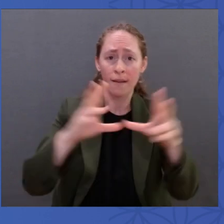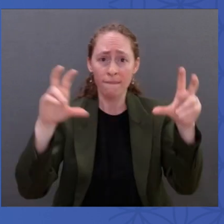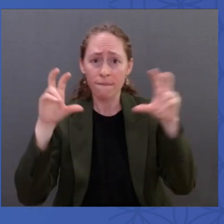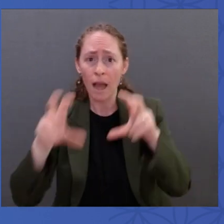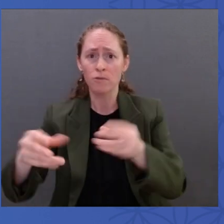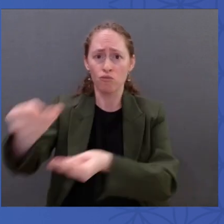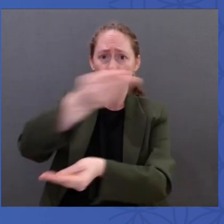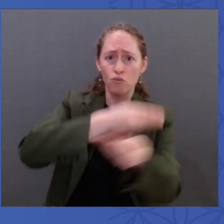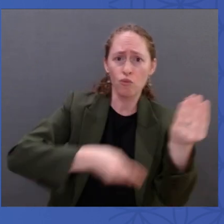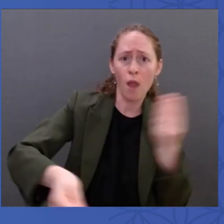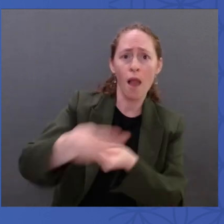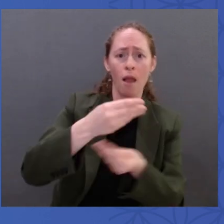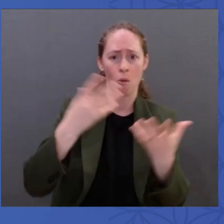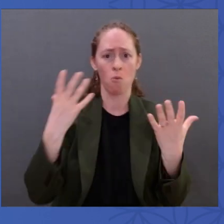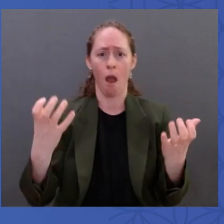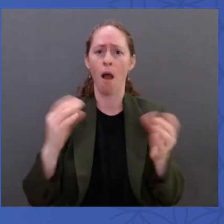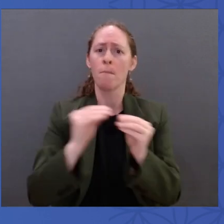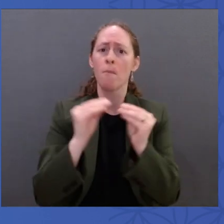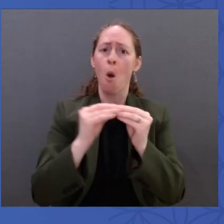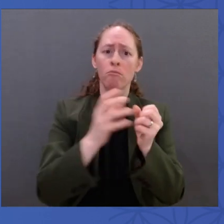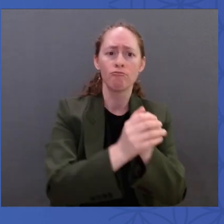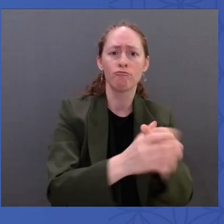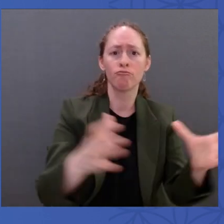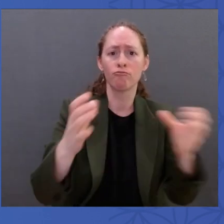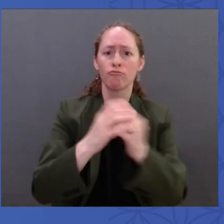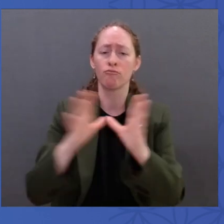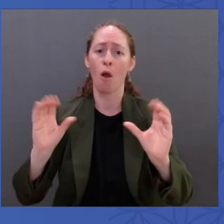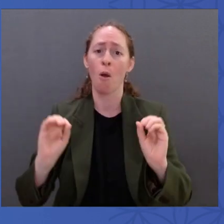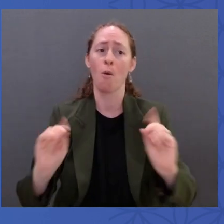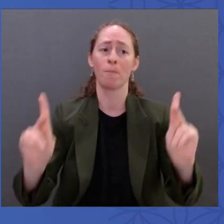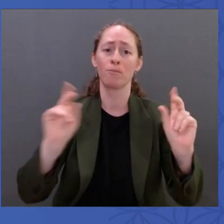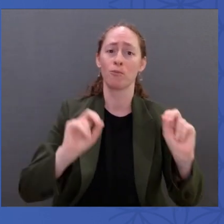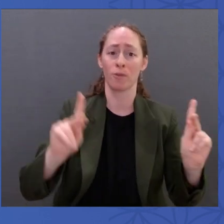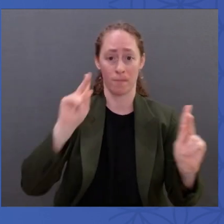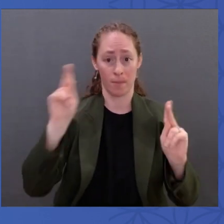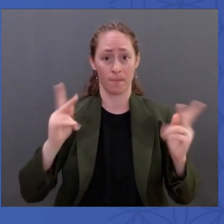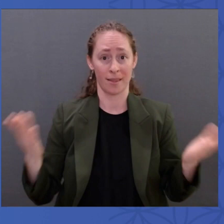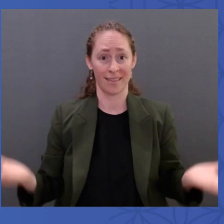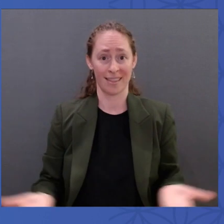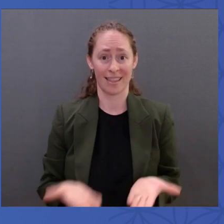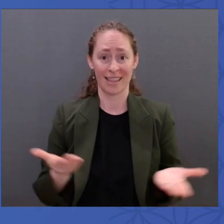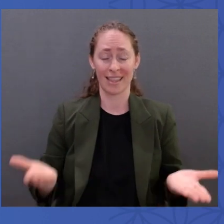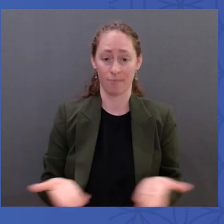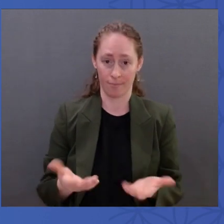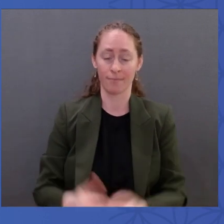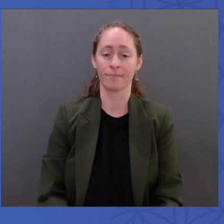The post-COVID world will be a new era. Our goal has to be to make it a better era.